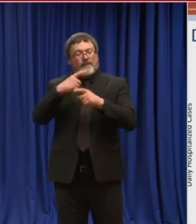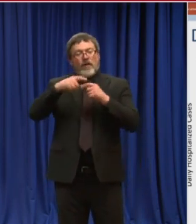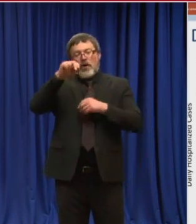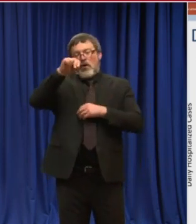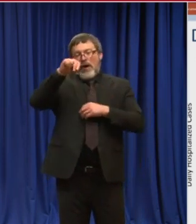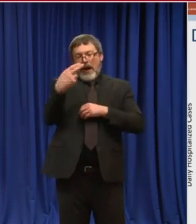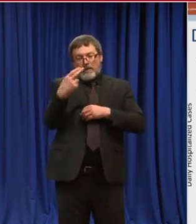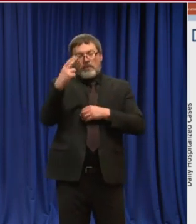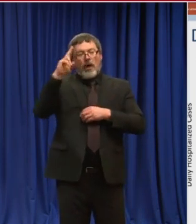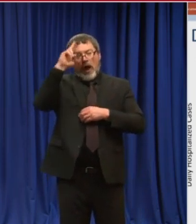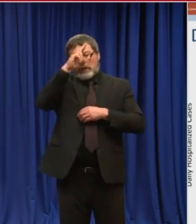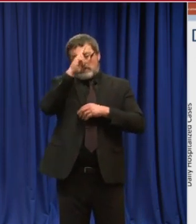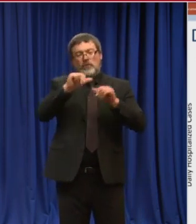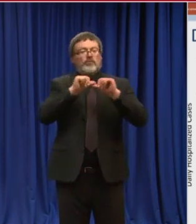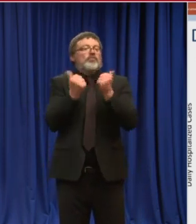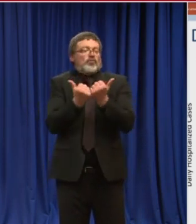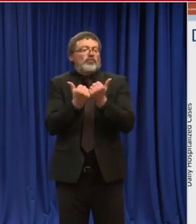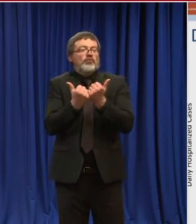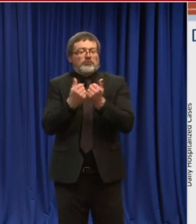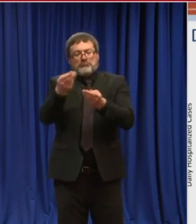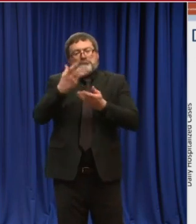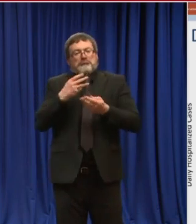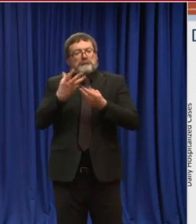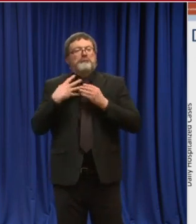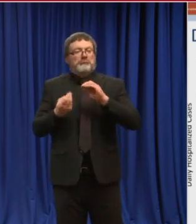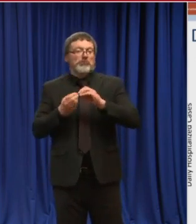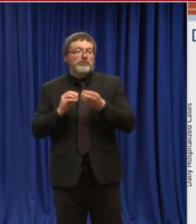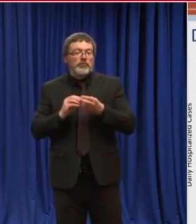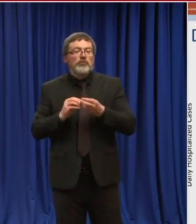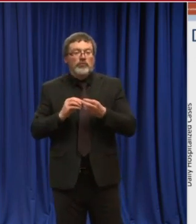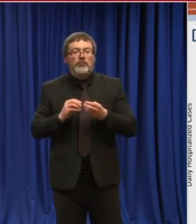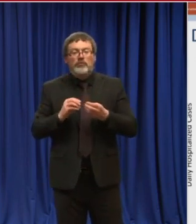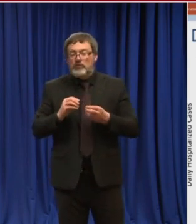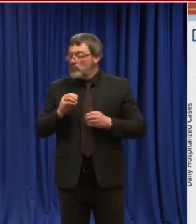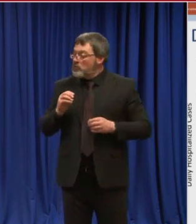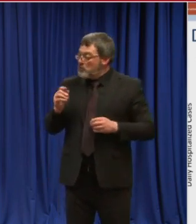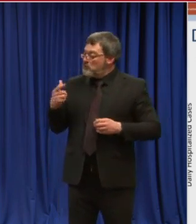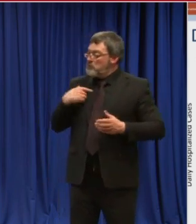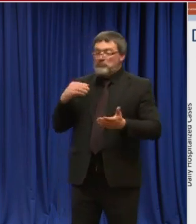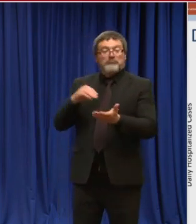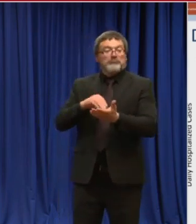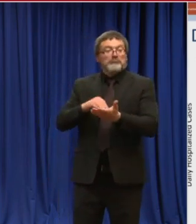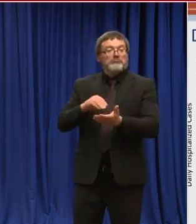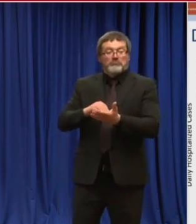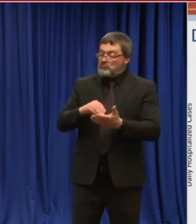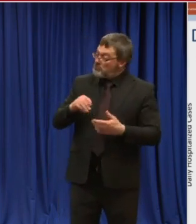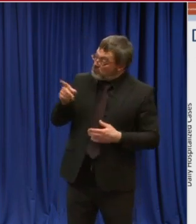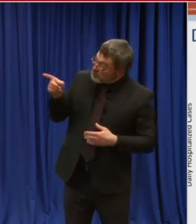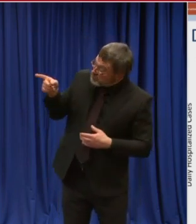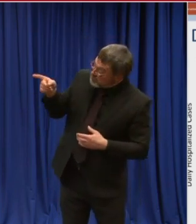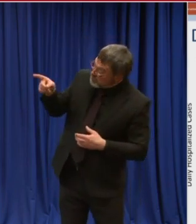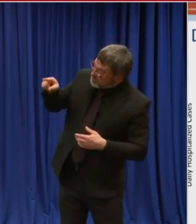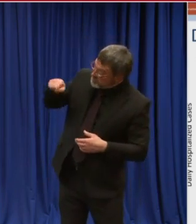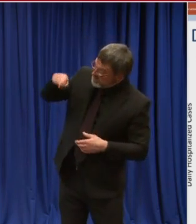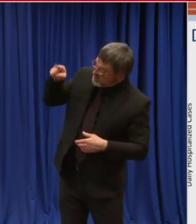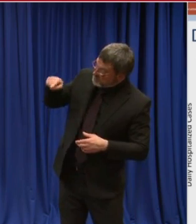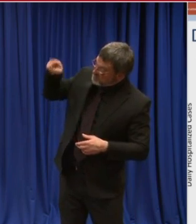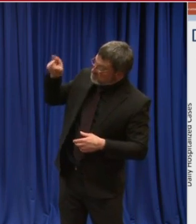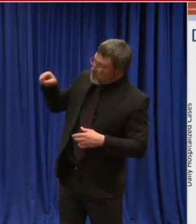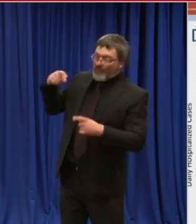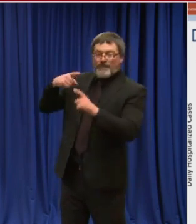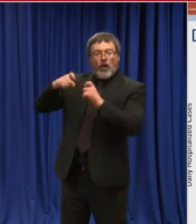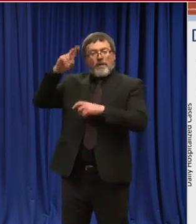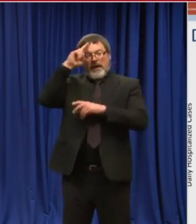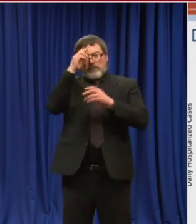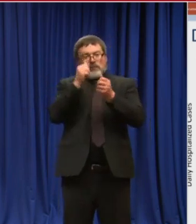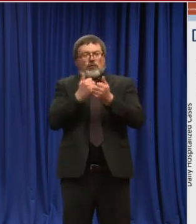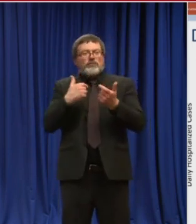AND SO WE WANT TO THANK THE NEW HAMPSHIRE HOSPITAL ASSOCIATION FOR WORKING WITH US AND THE HOSPITALS TO TRY AND PUT OUT SOME OF THIS DATA WHAT I HAVE WHAT I’VE GRAPHED HERE WITH ANNA